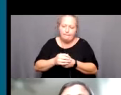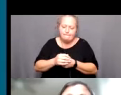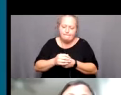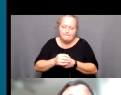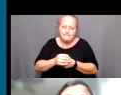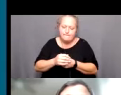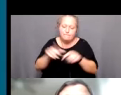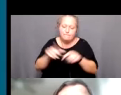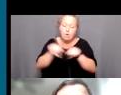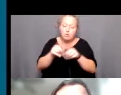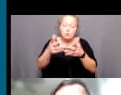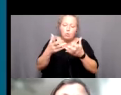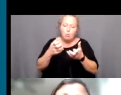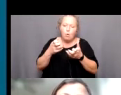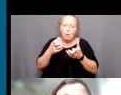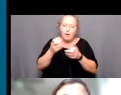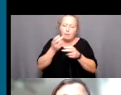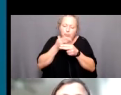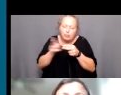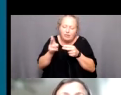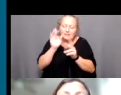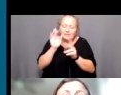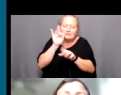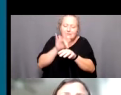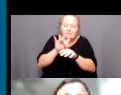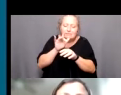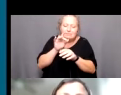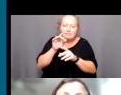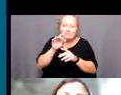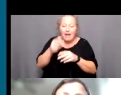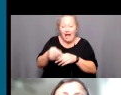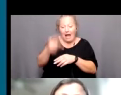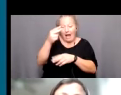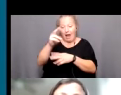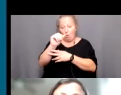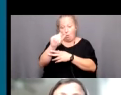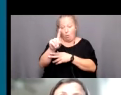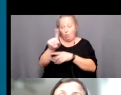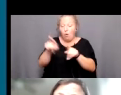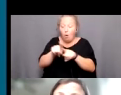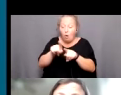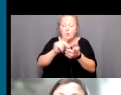I also want to just very briefly touch on high road also can mean in most cases